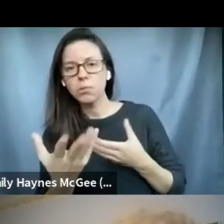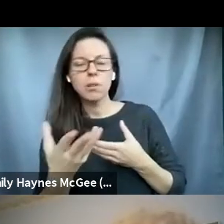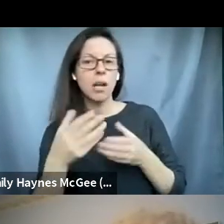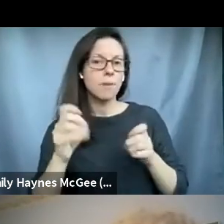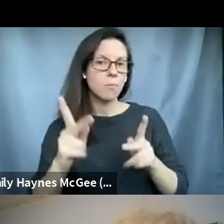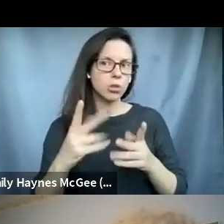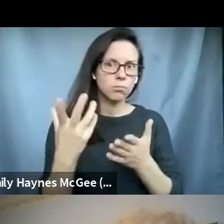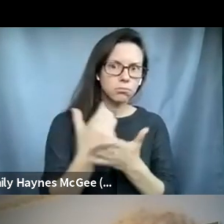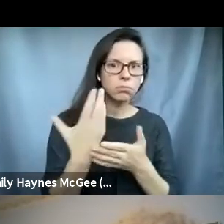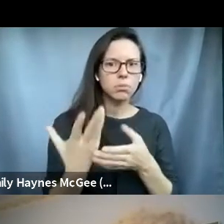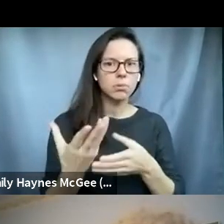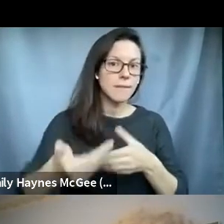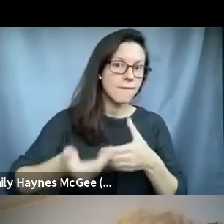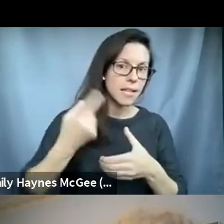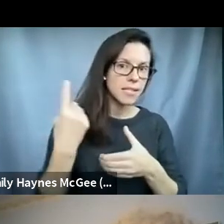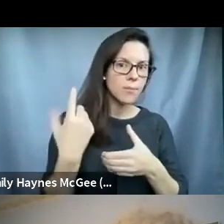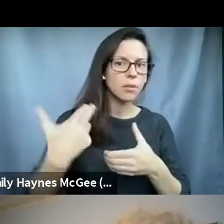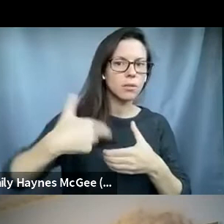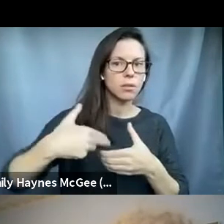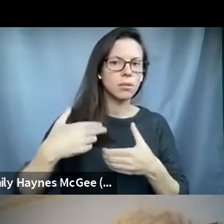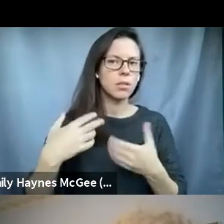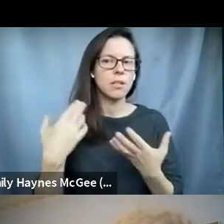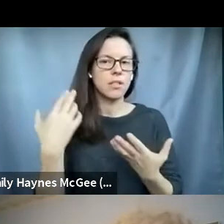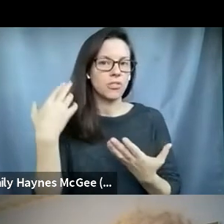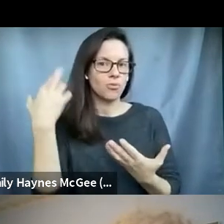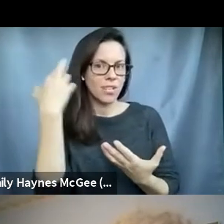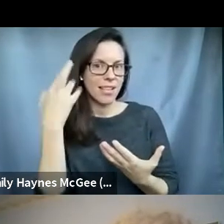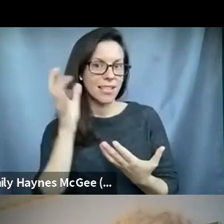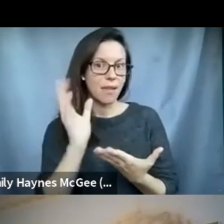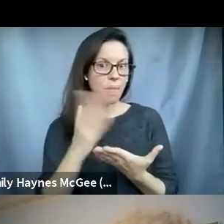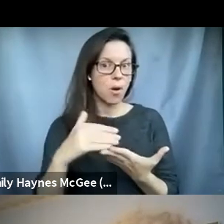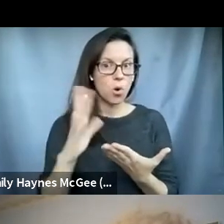initially when the proposal was submitted. So definitely additions.